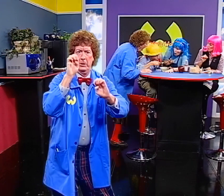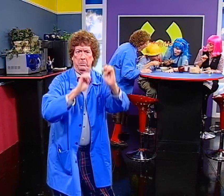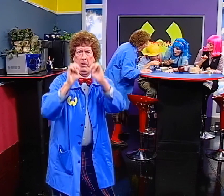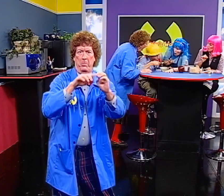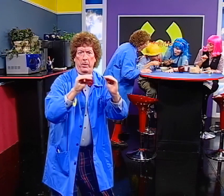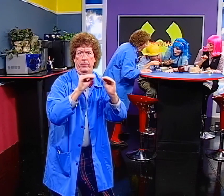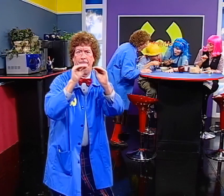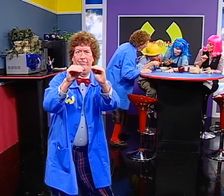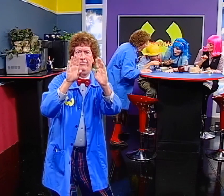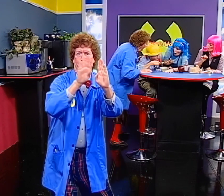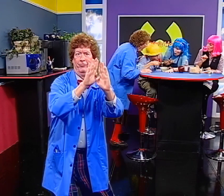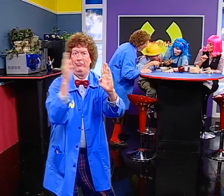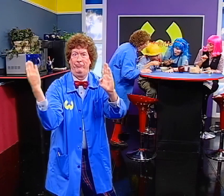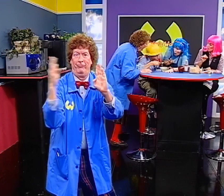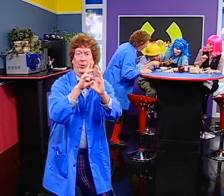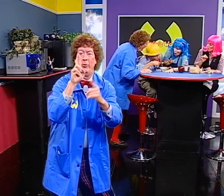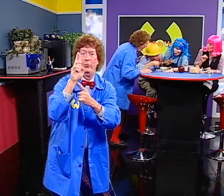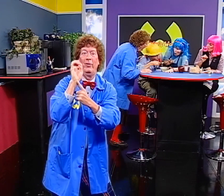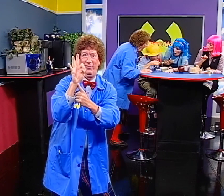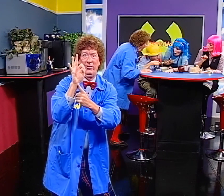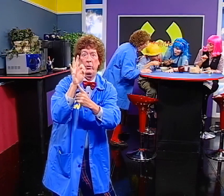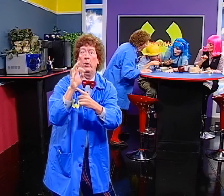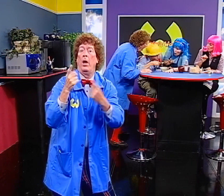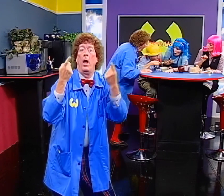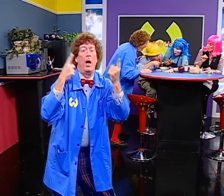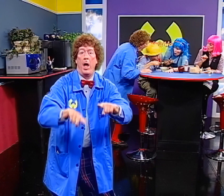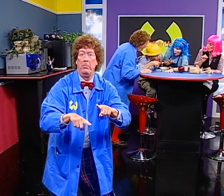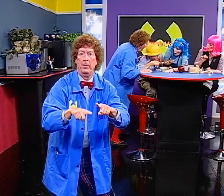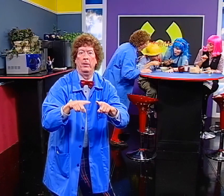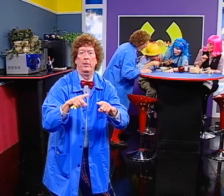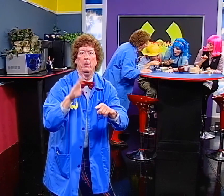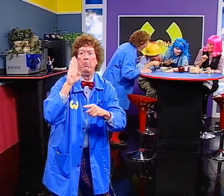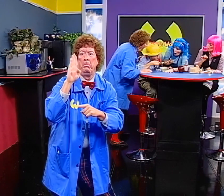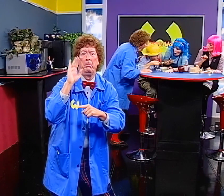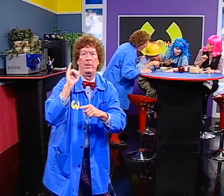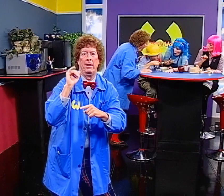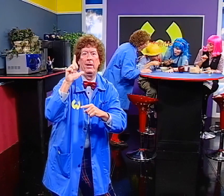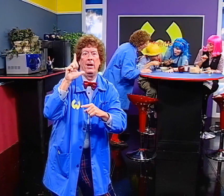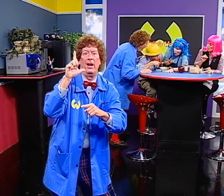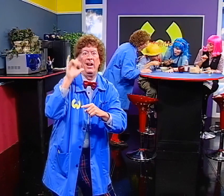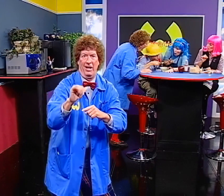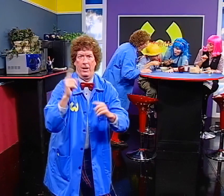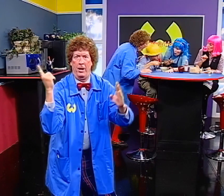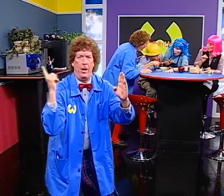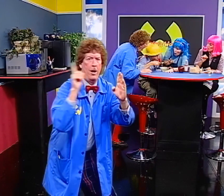INTO THE REFRIGERATOR. AND THEN WHAT HAPPENED?